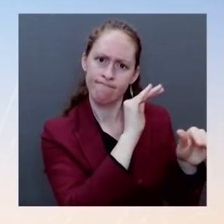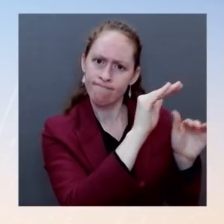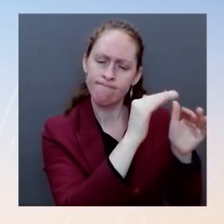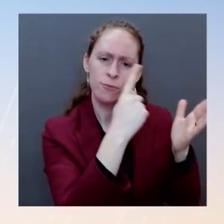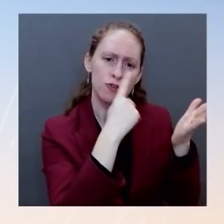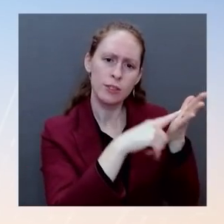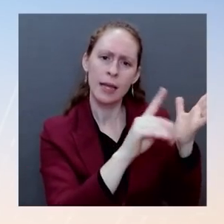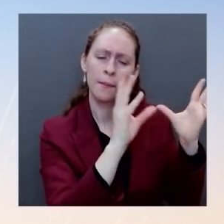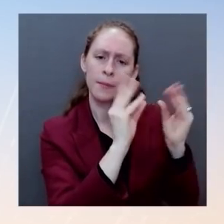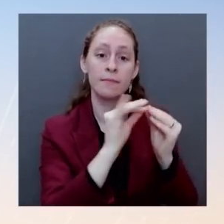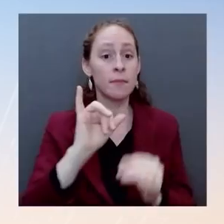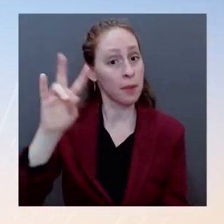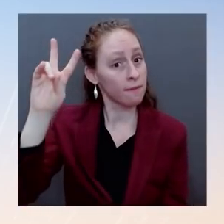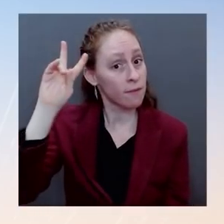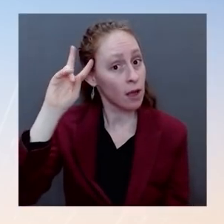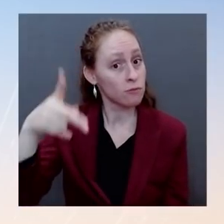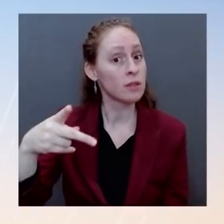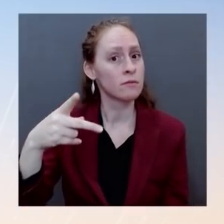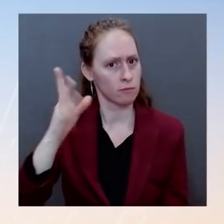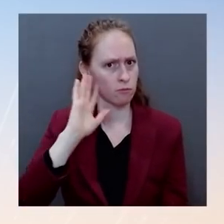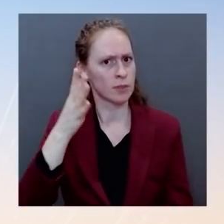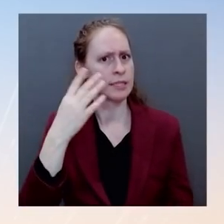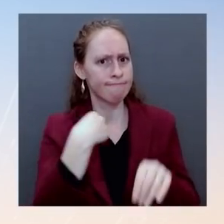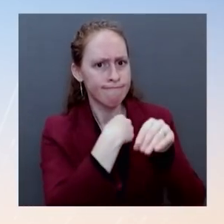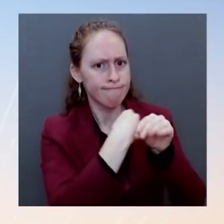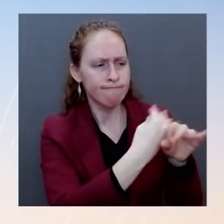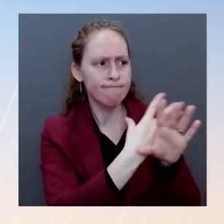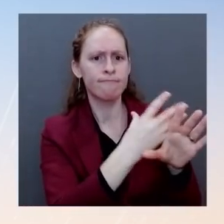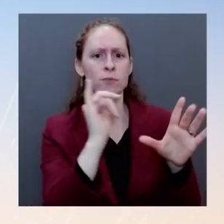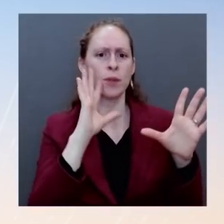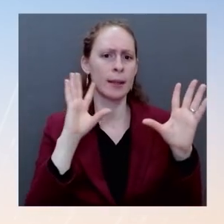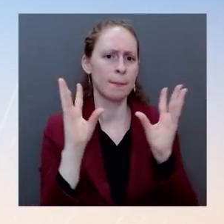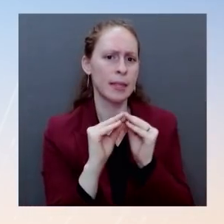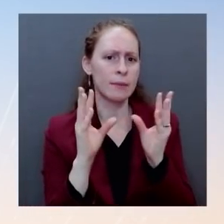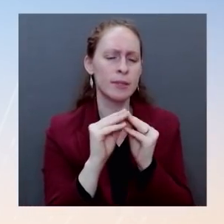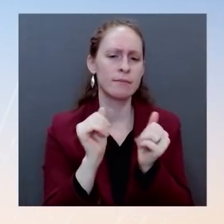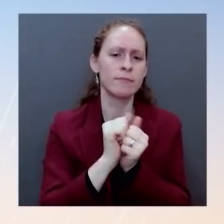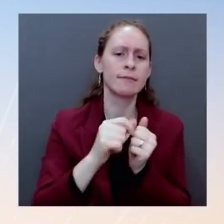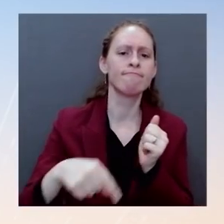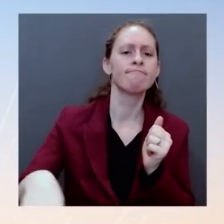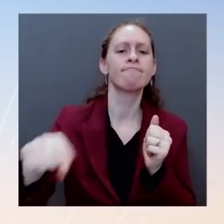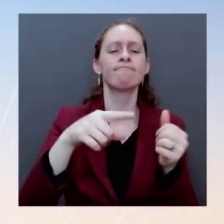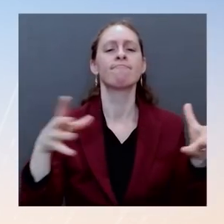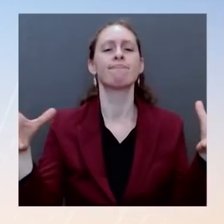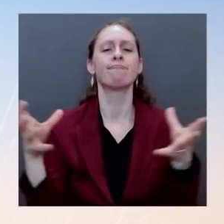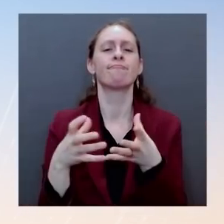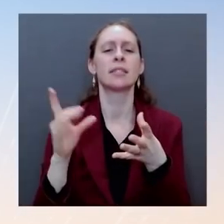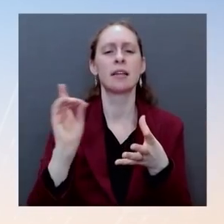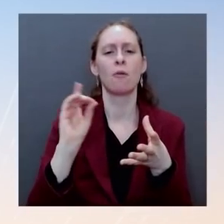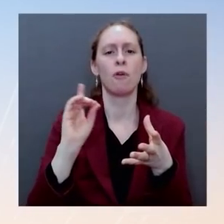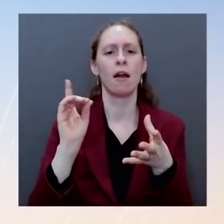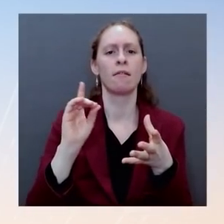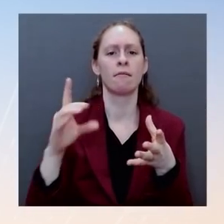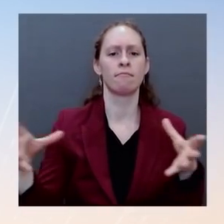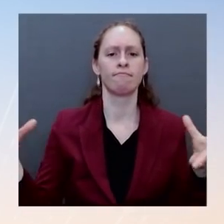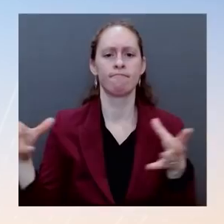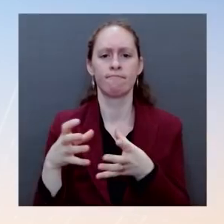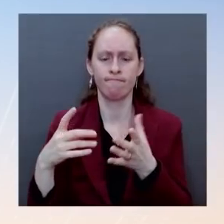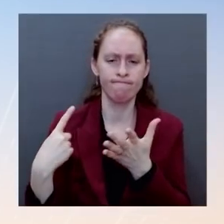directly to members tomorrow. And, you know, I think that's evidence that he's going to fight even when it's hard. Go ahead, Mike.